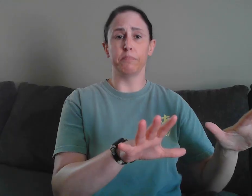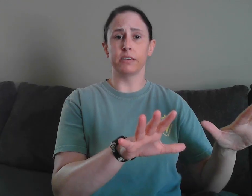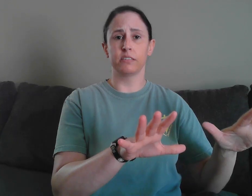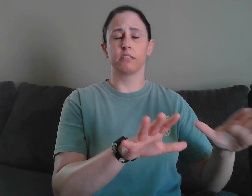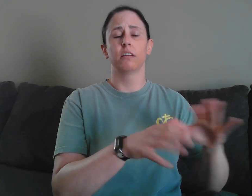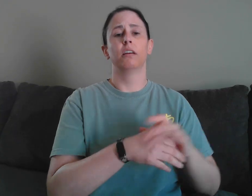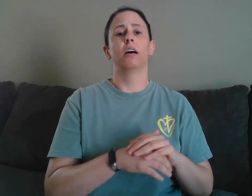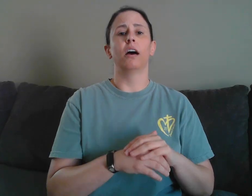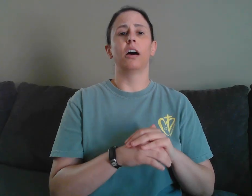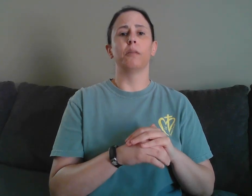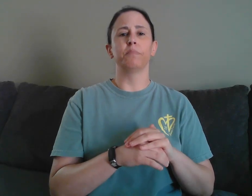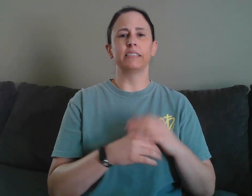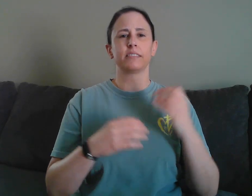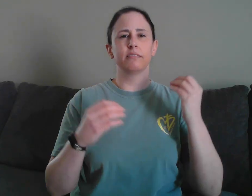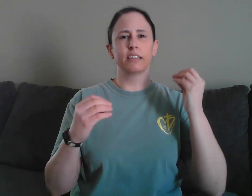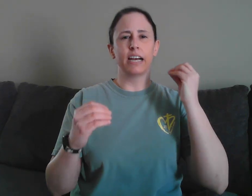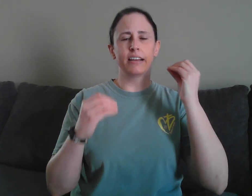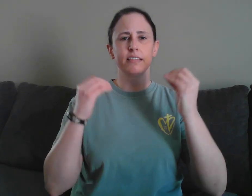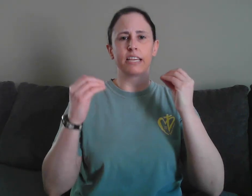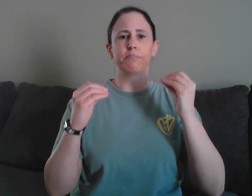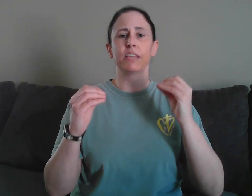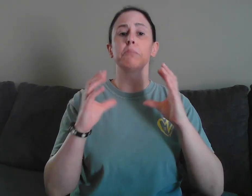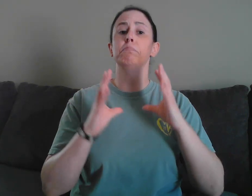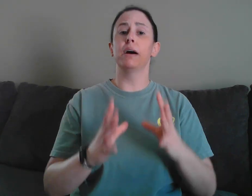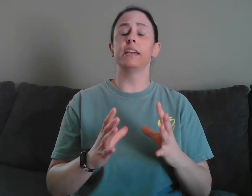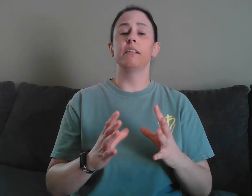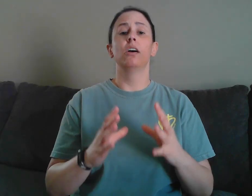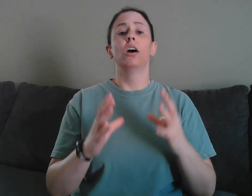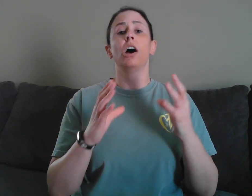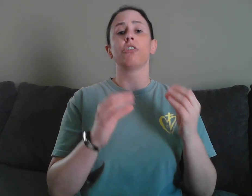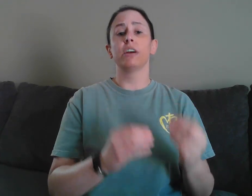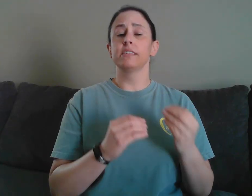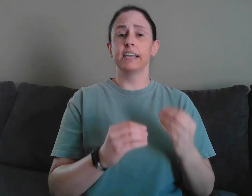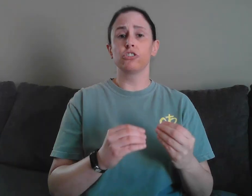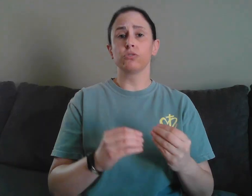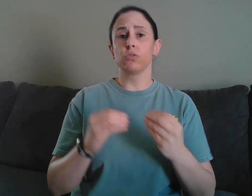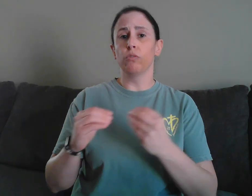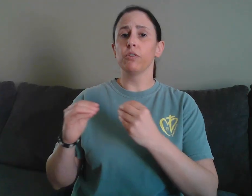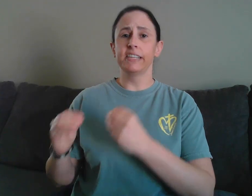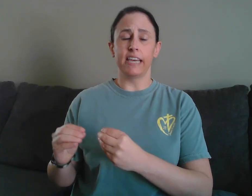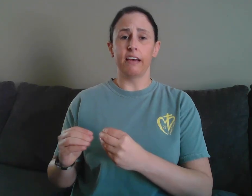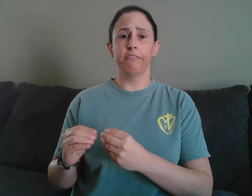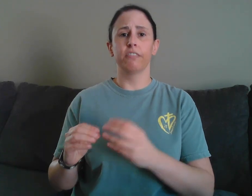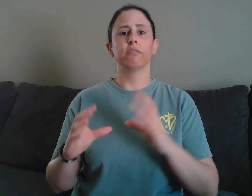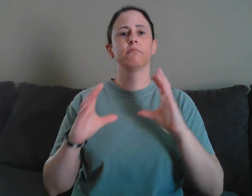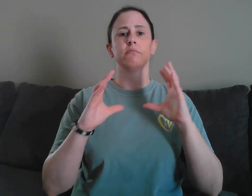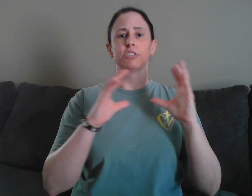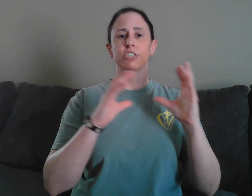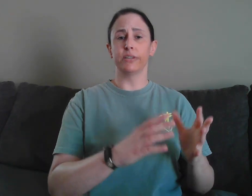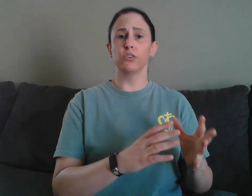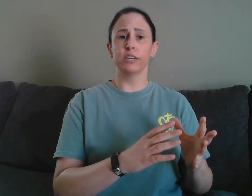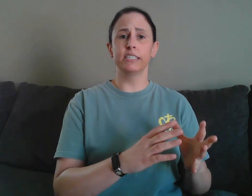campus. Um, it's kind of the same thing, but a residential school for the deaf. students who